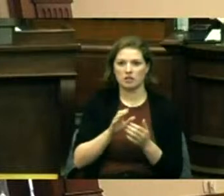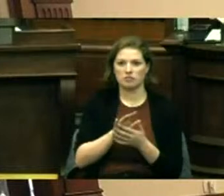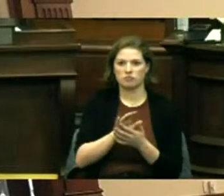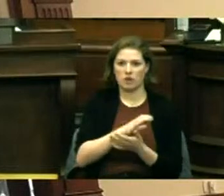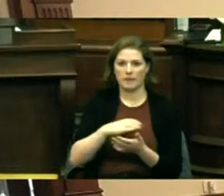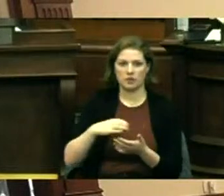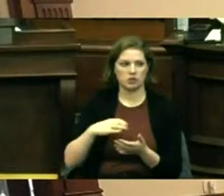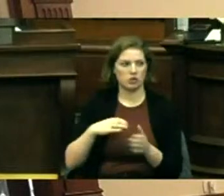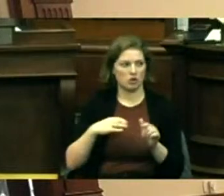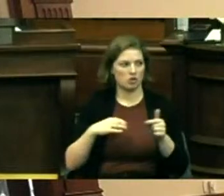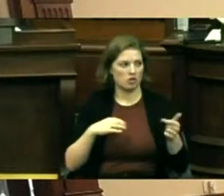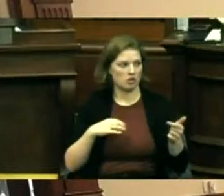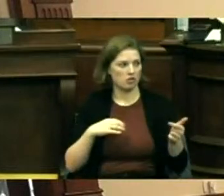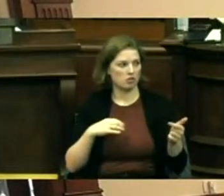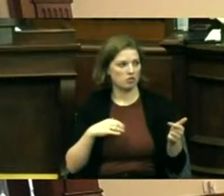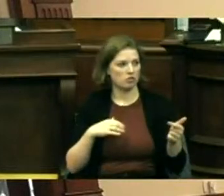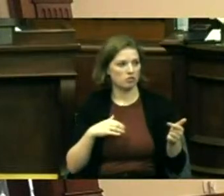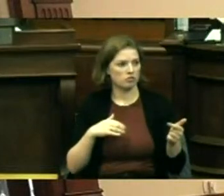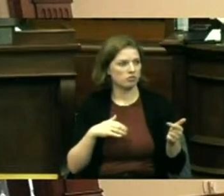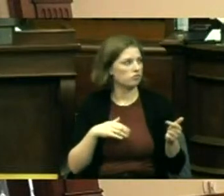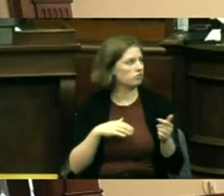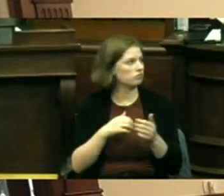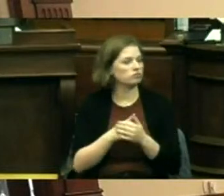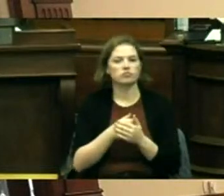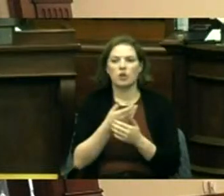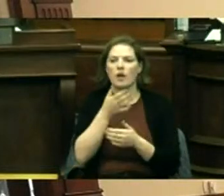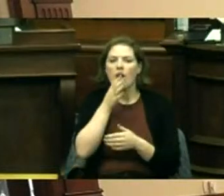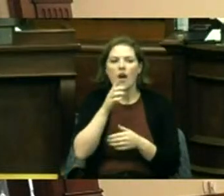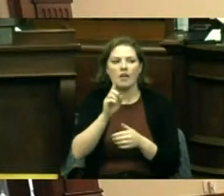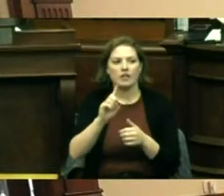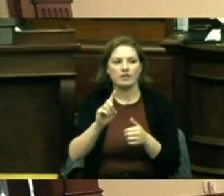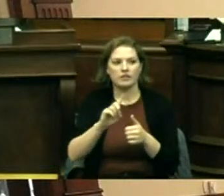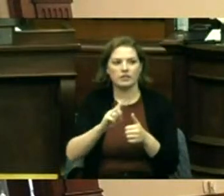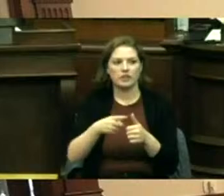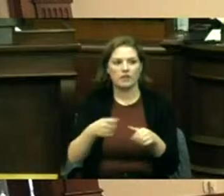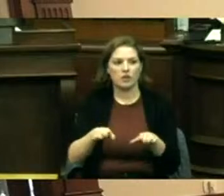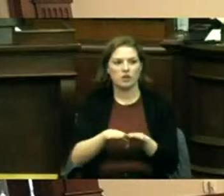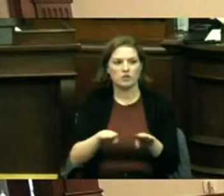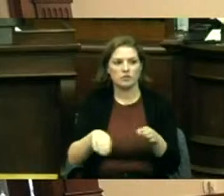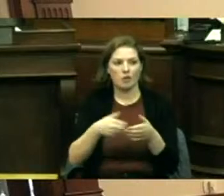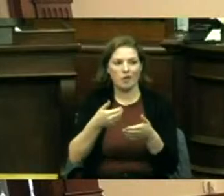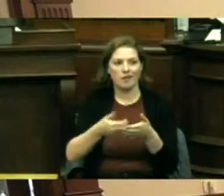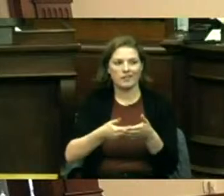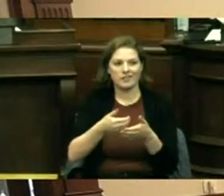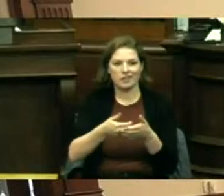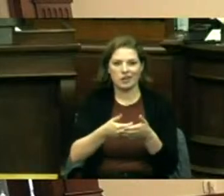Deputy Commissioner, City